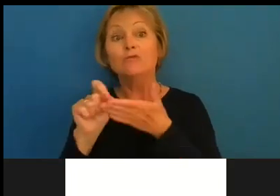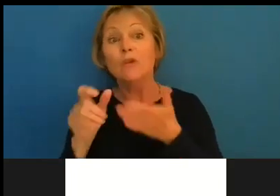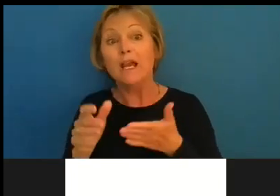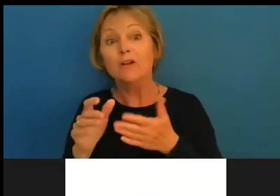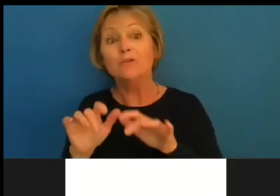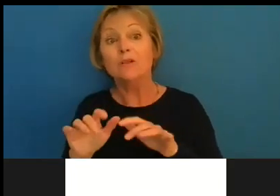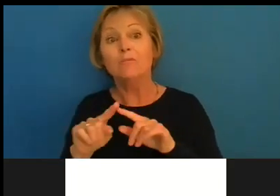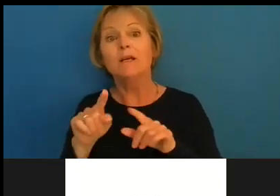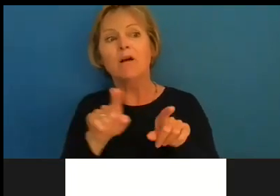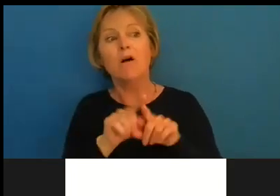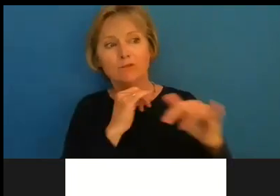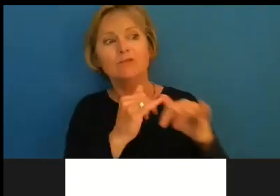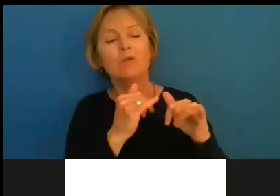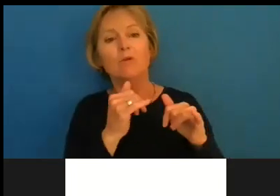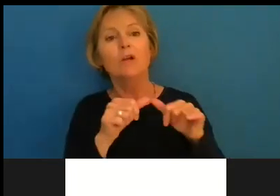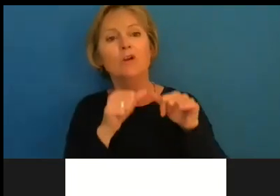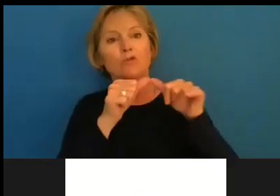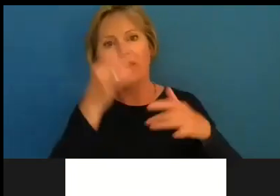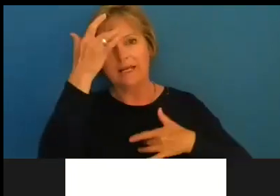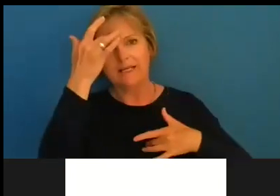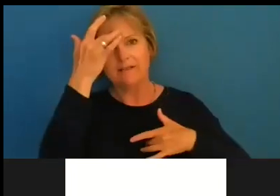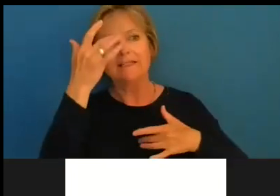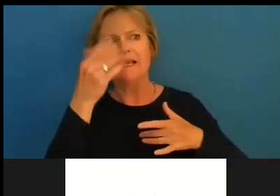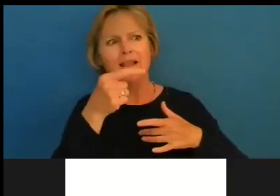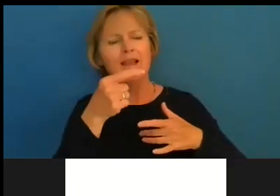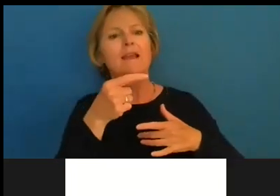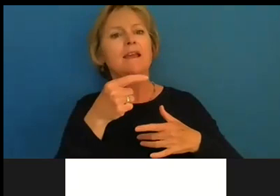chronic illness, and I know they find a lot of comfort in journaling.